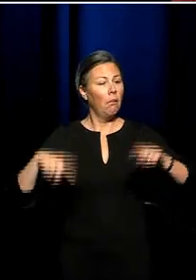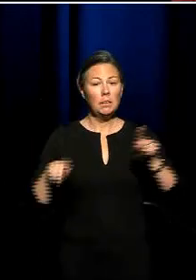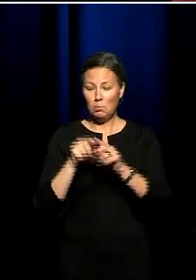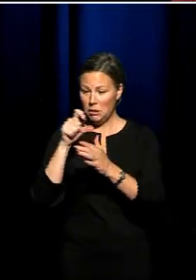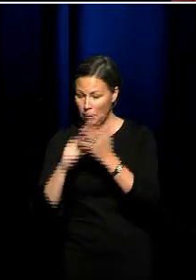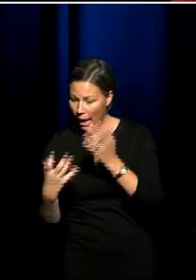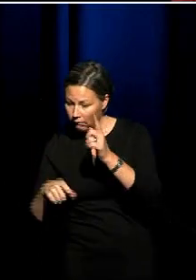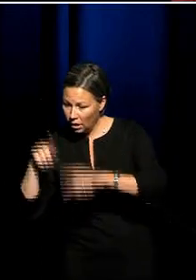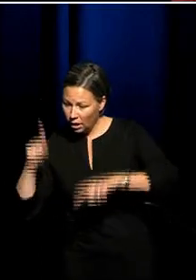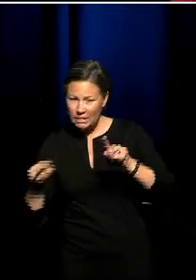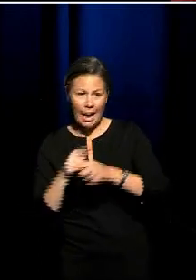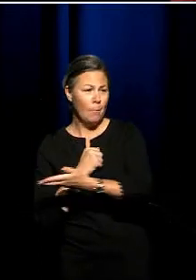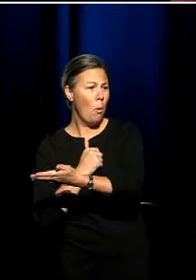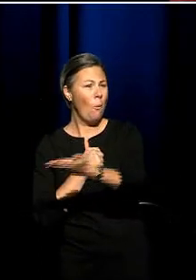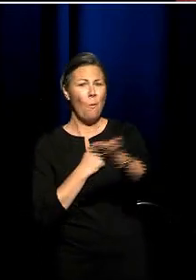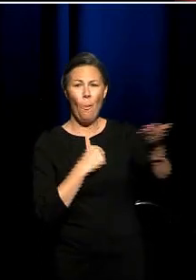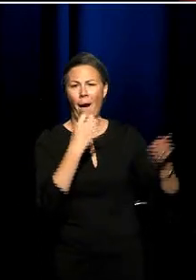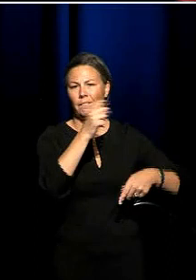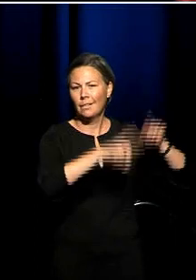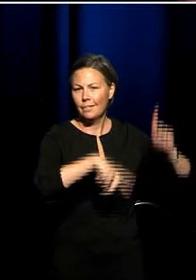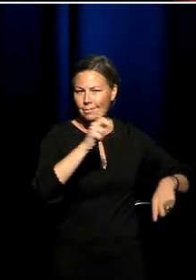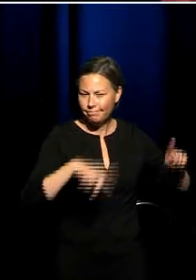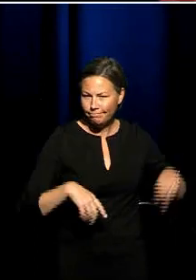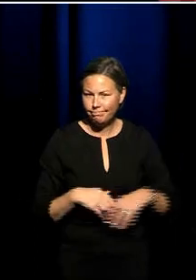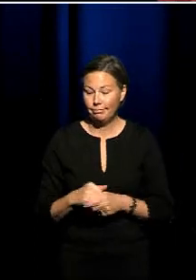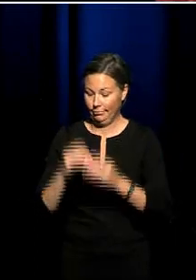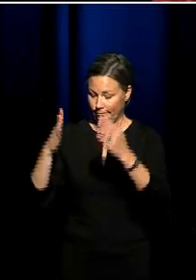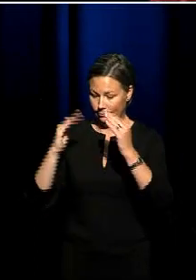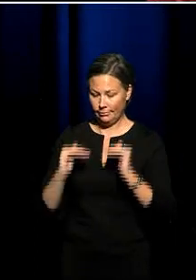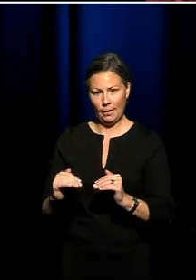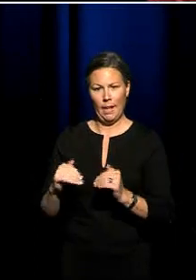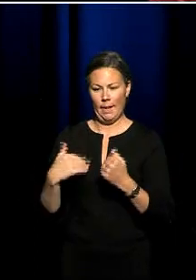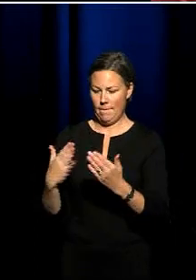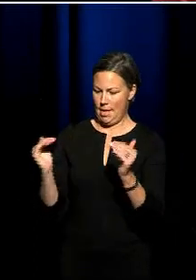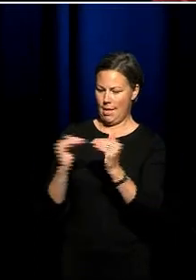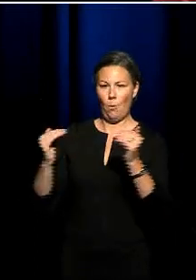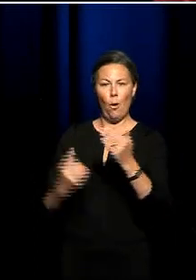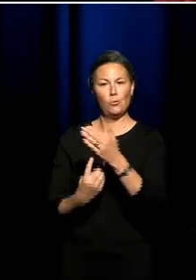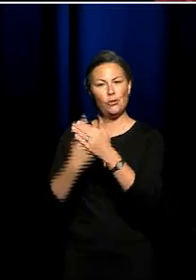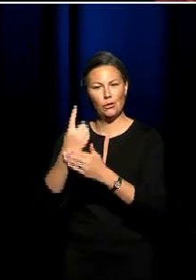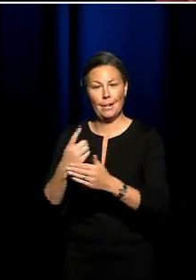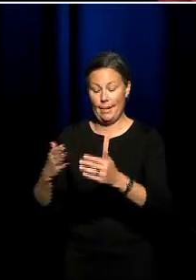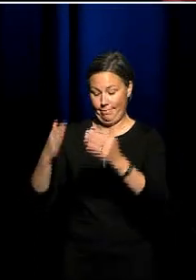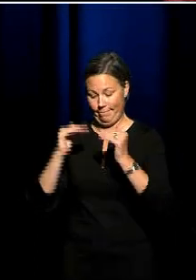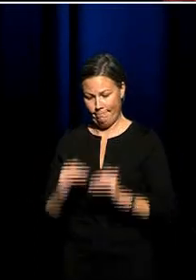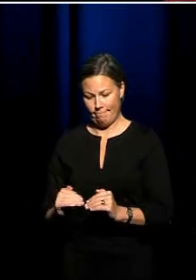human diversity and humanity; (e) Equality of opportunity; (f) Accessibility;